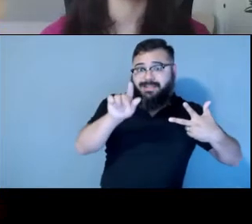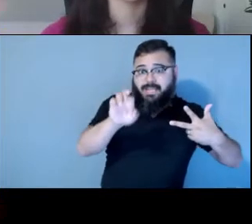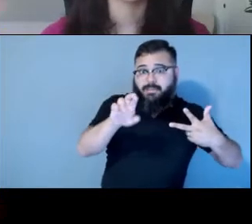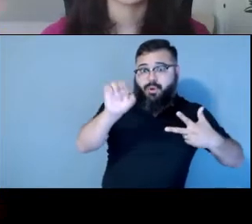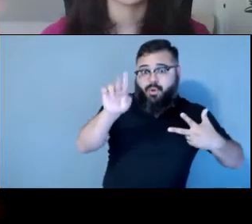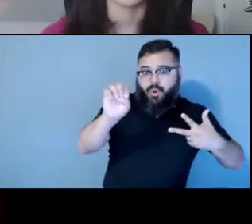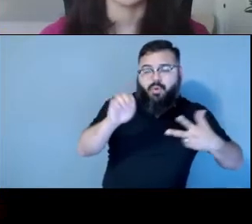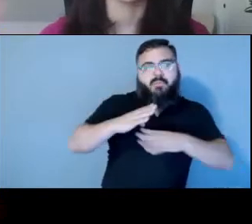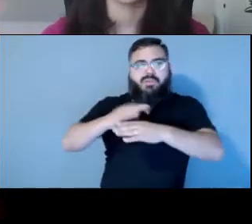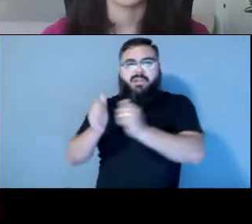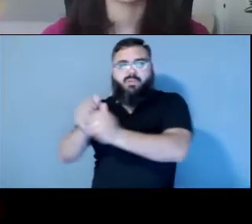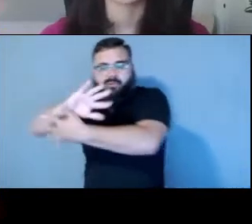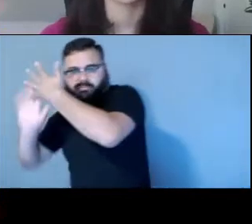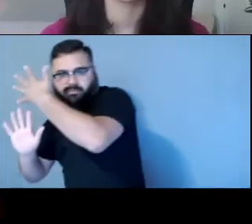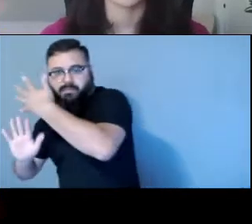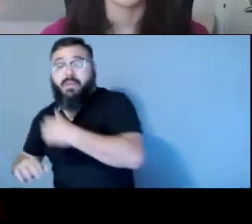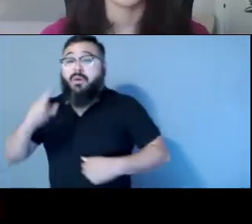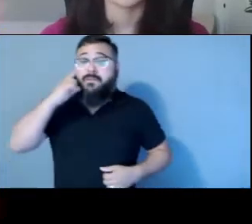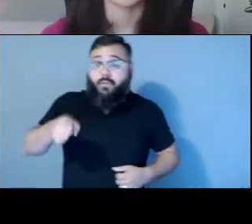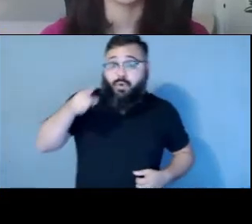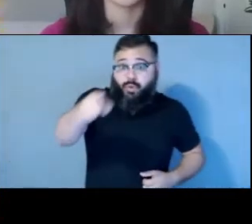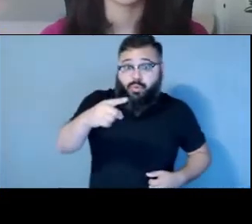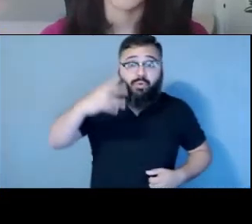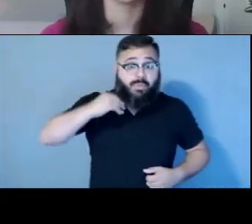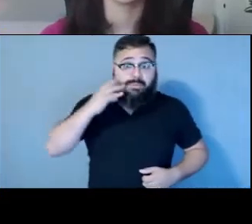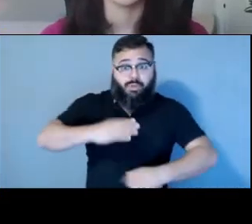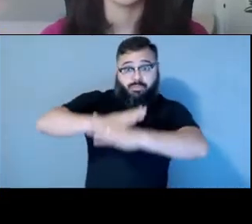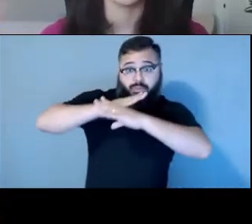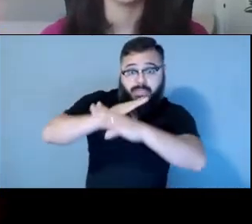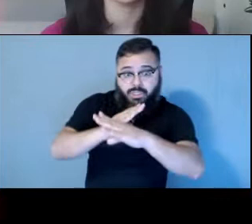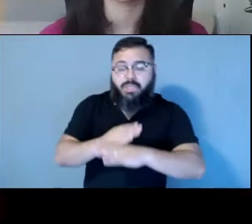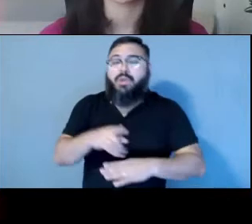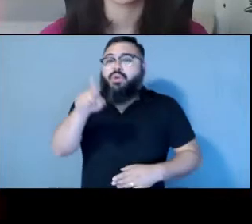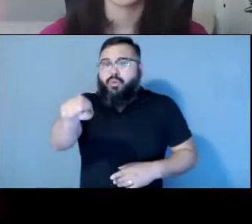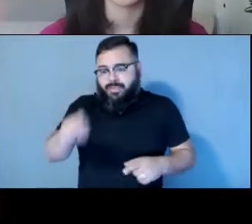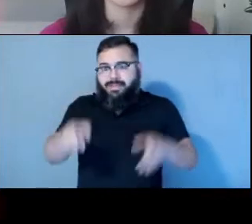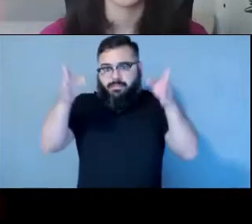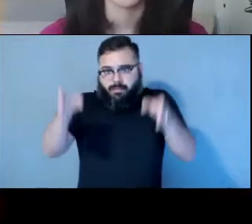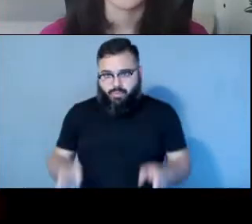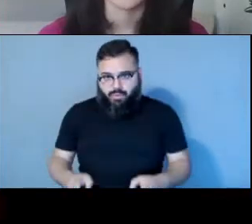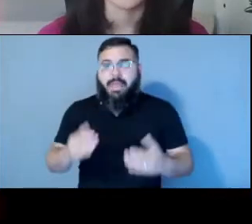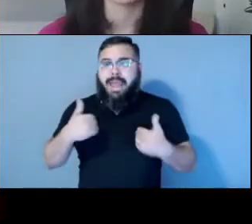In order to be a protected, to be protected under the ADA, you have to be an individual with a disability,